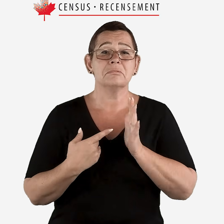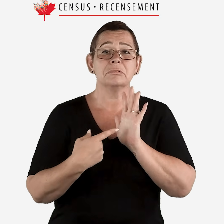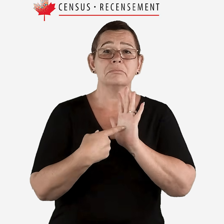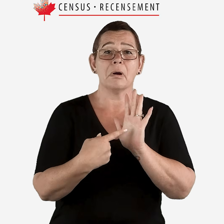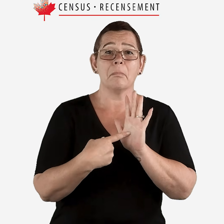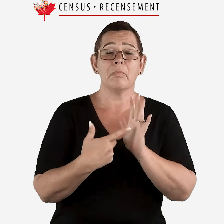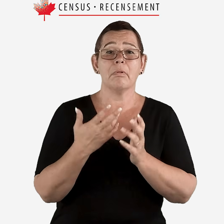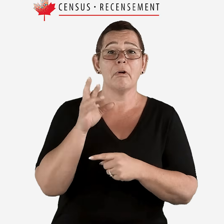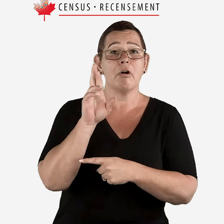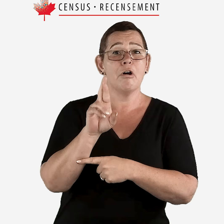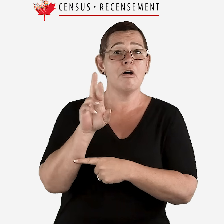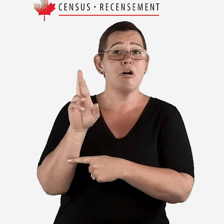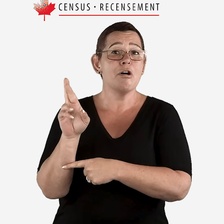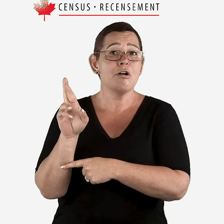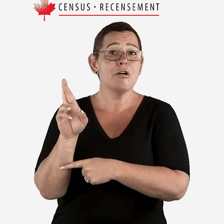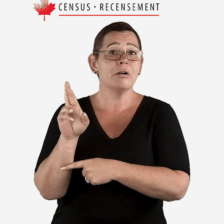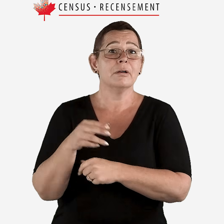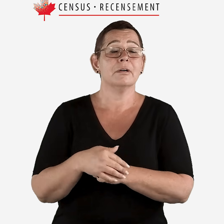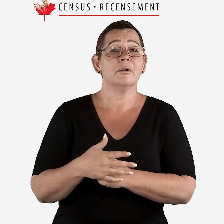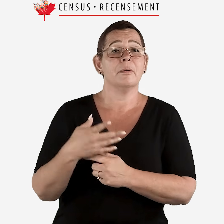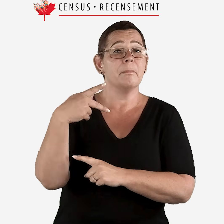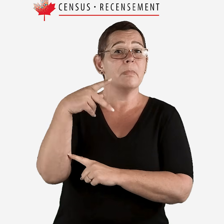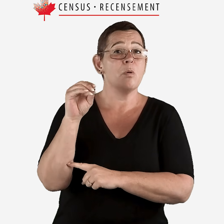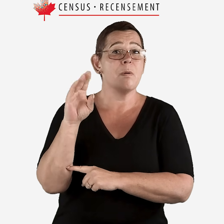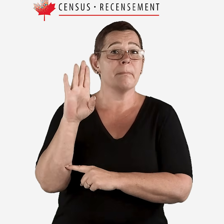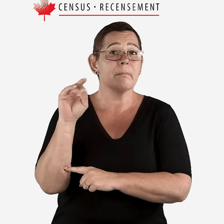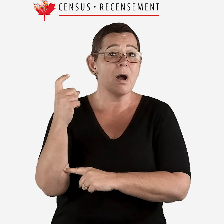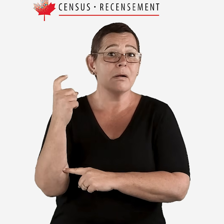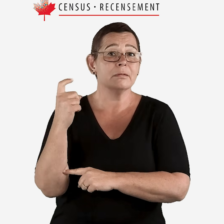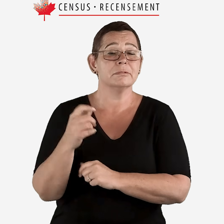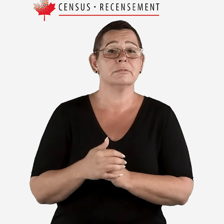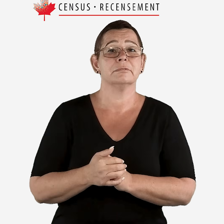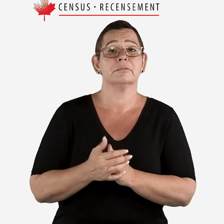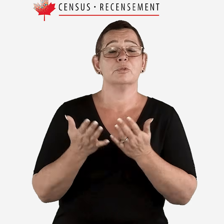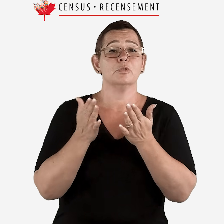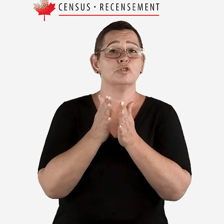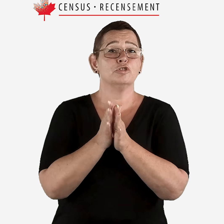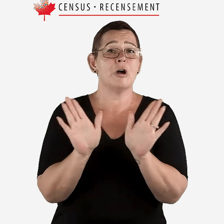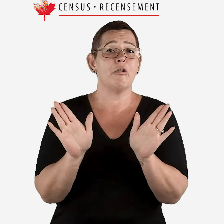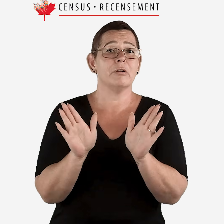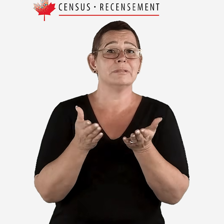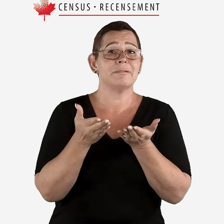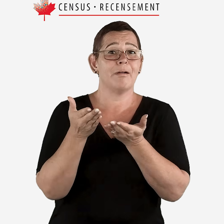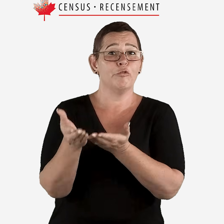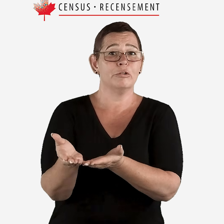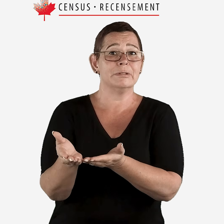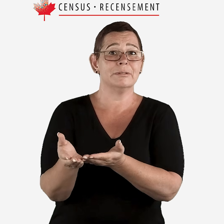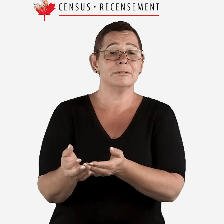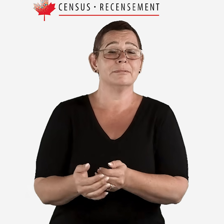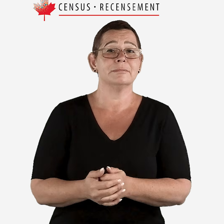For example, Rural Route, P.O. Box, General Delivery